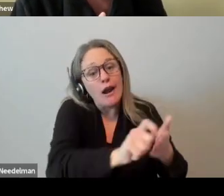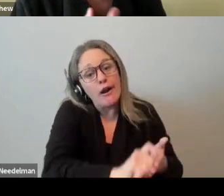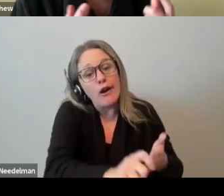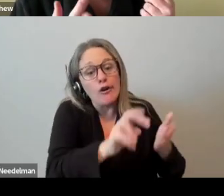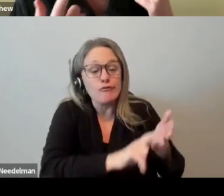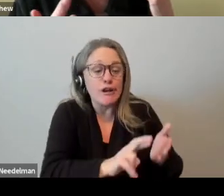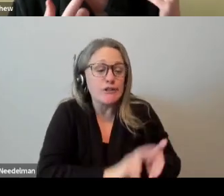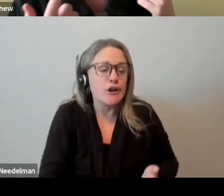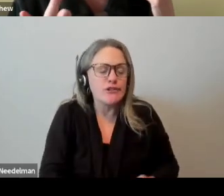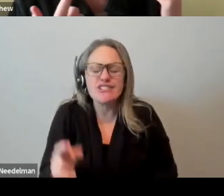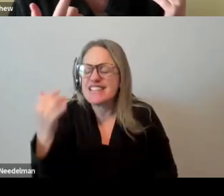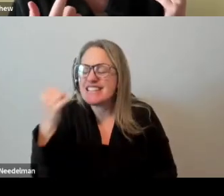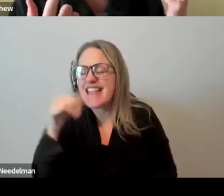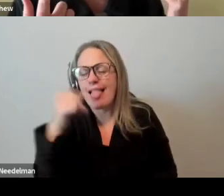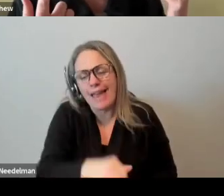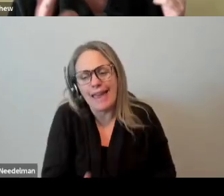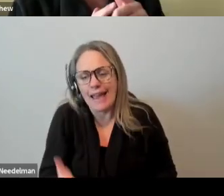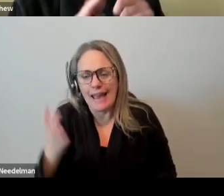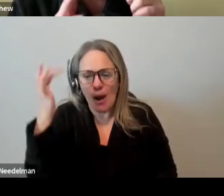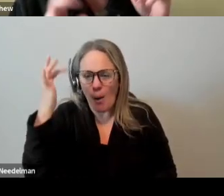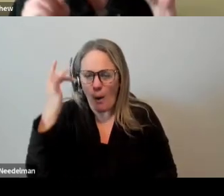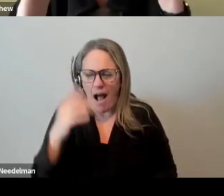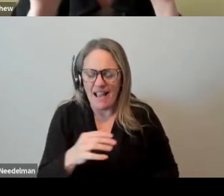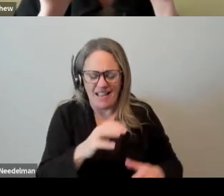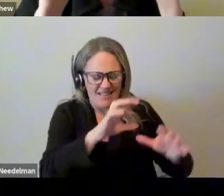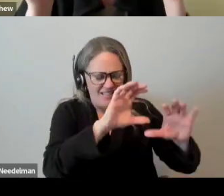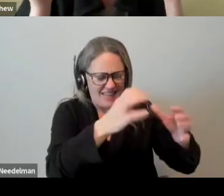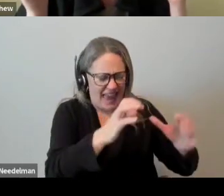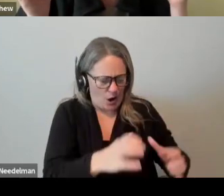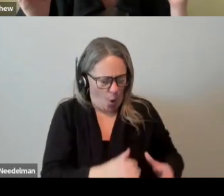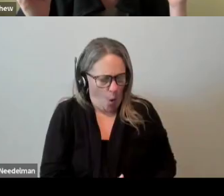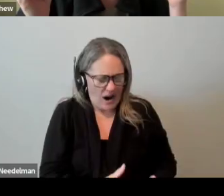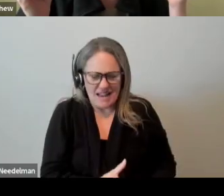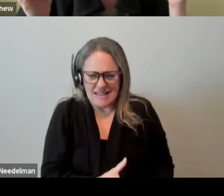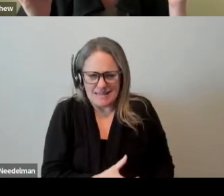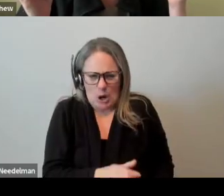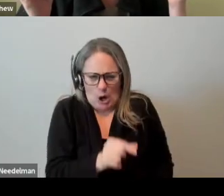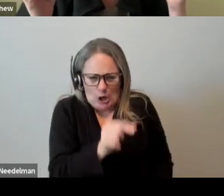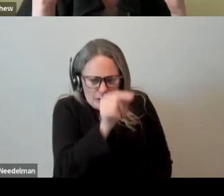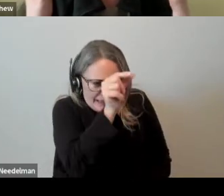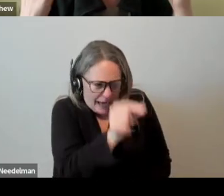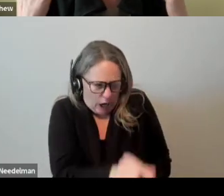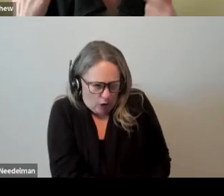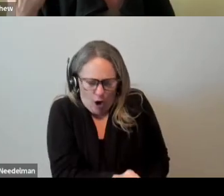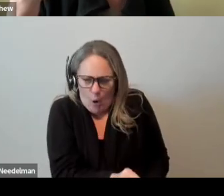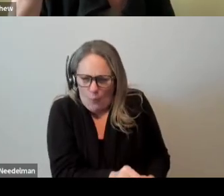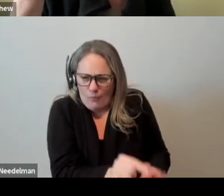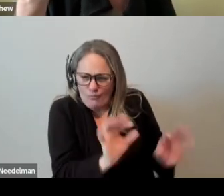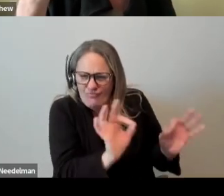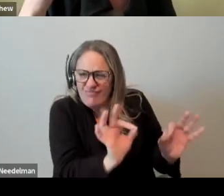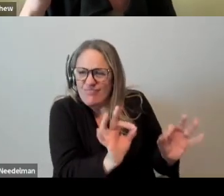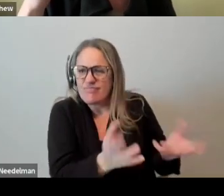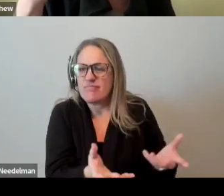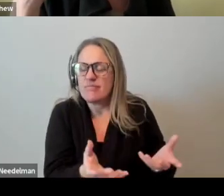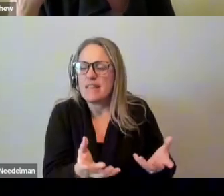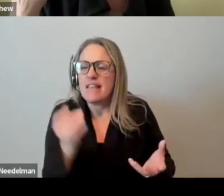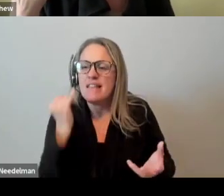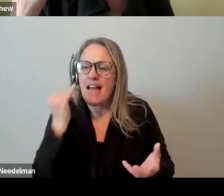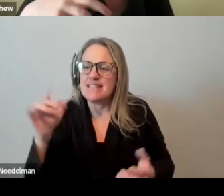silly because the categories are so narrow and typified and the idea of disability is really static.